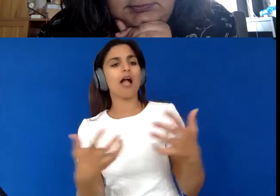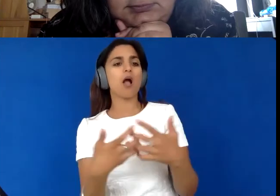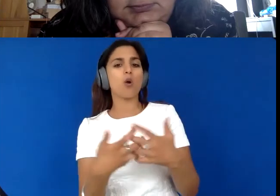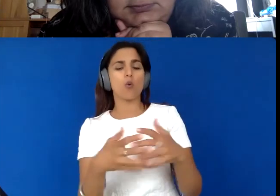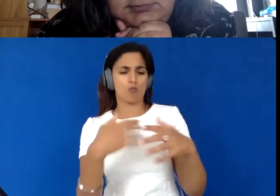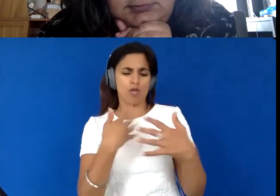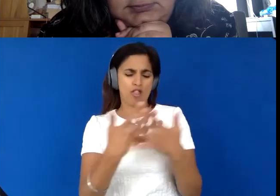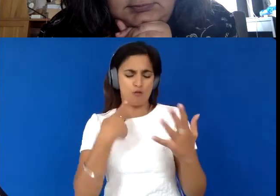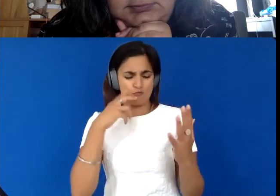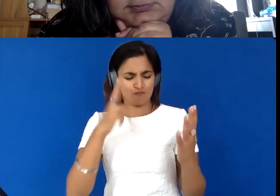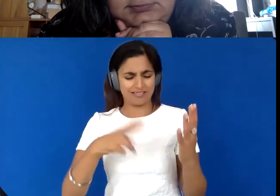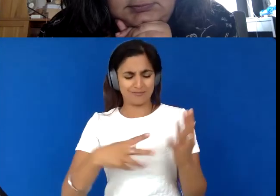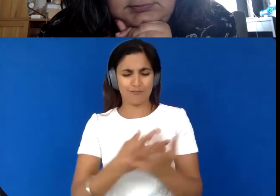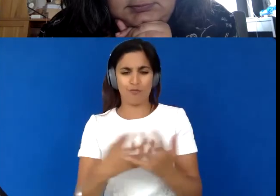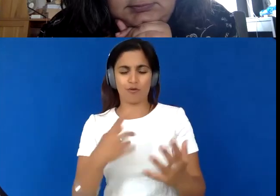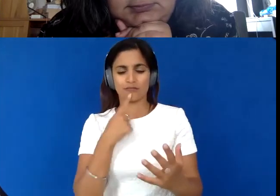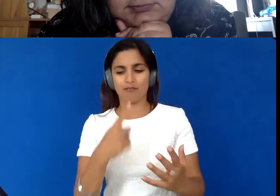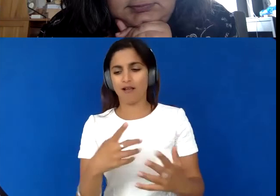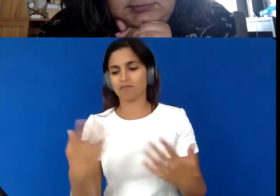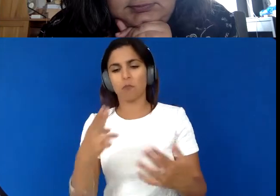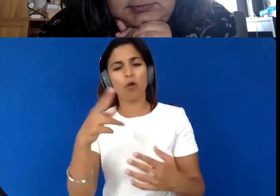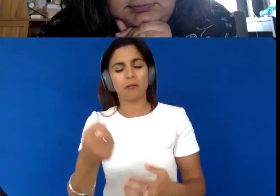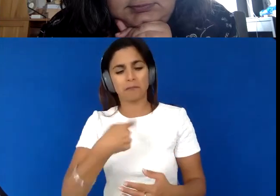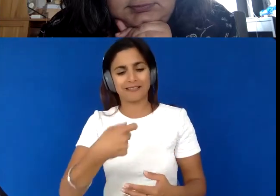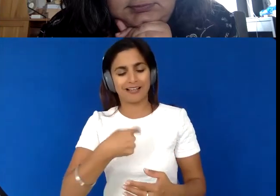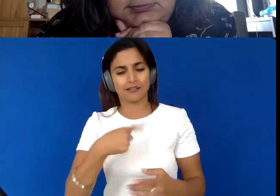where people are sort of mashing together lots of different like